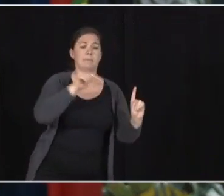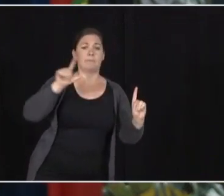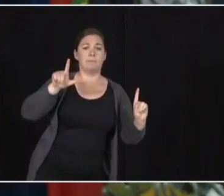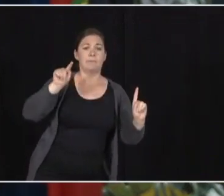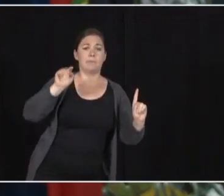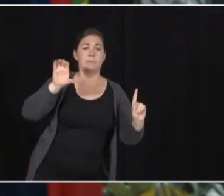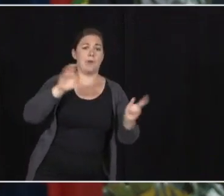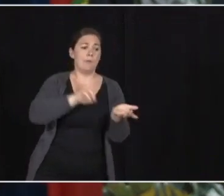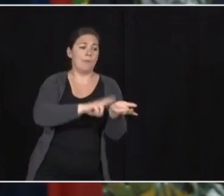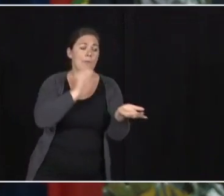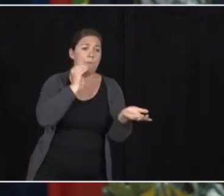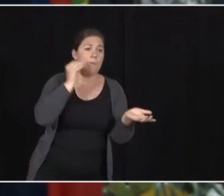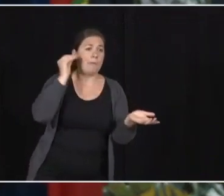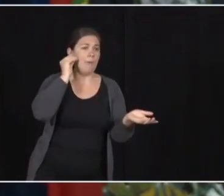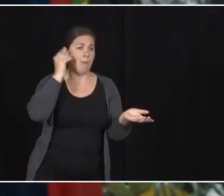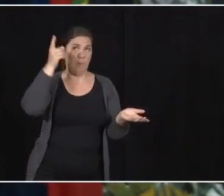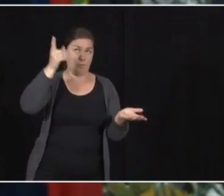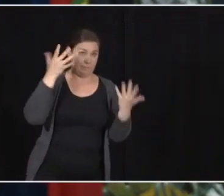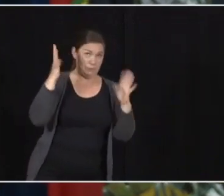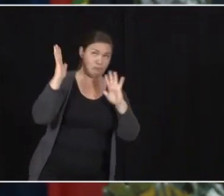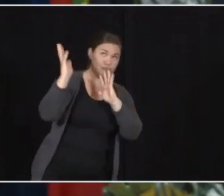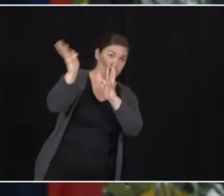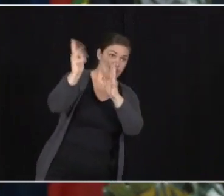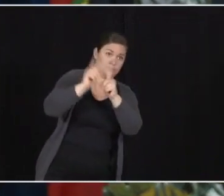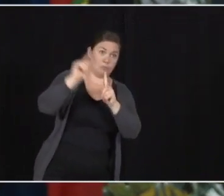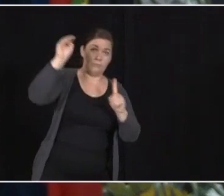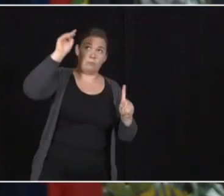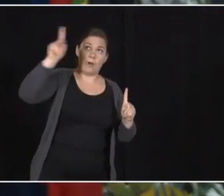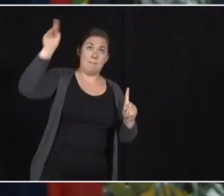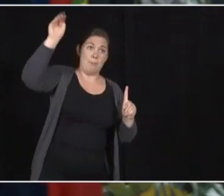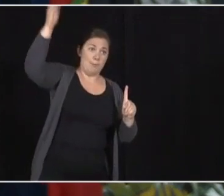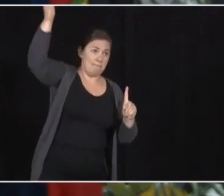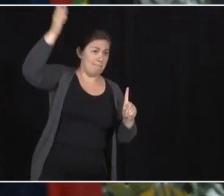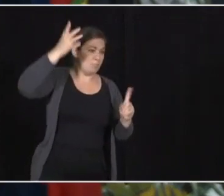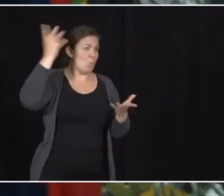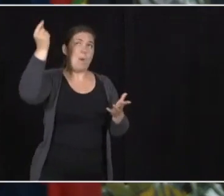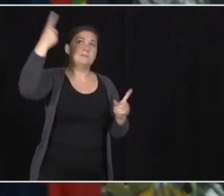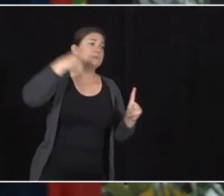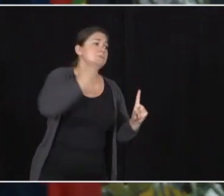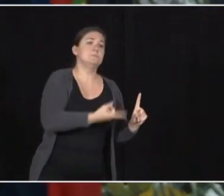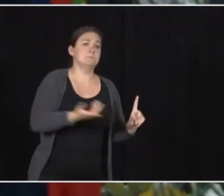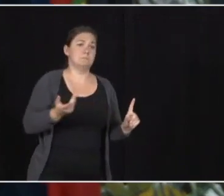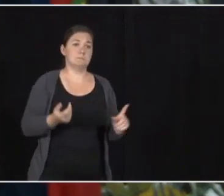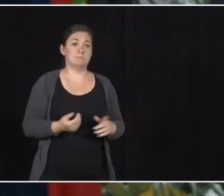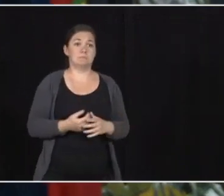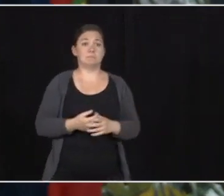We need funding. We can't do it alone. No province can do it alone.